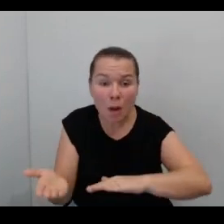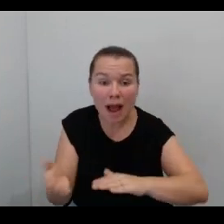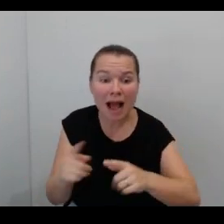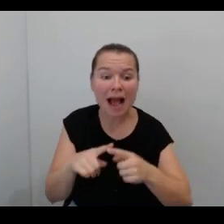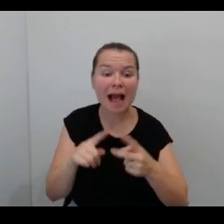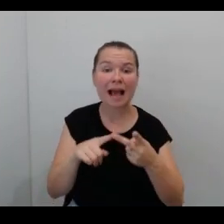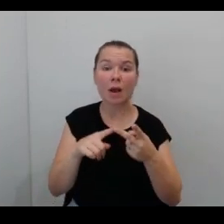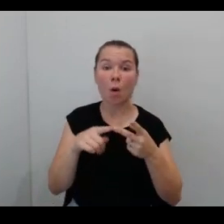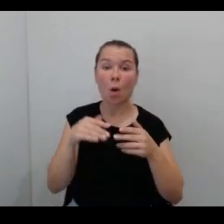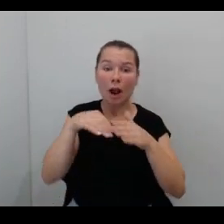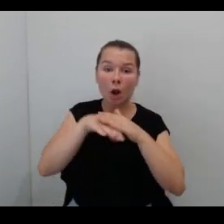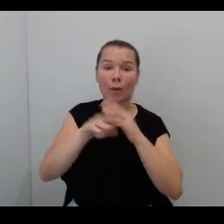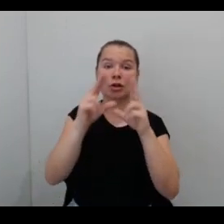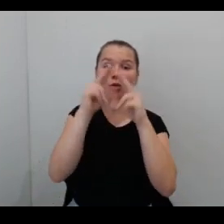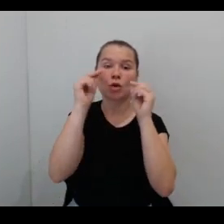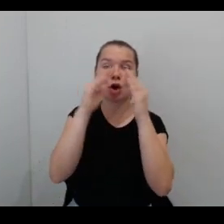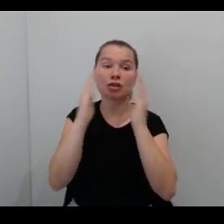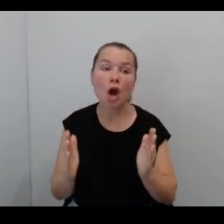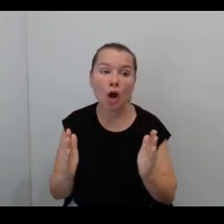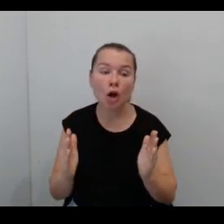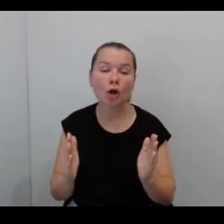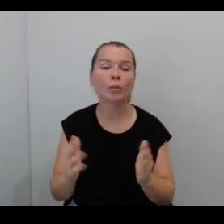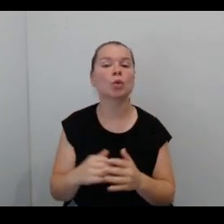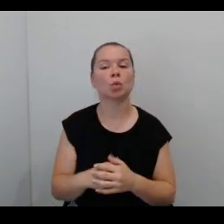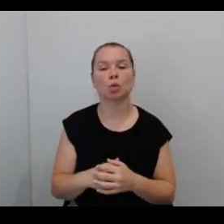That's really interesting.